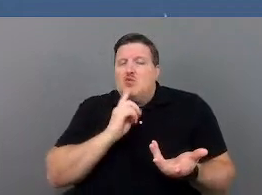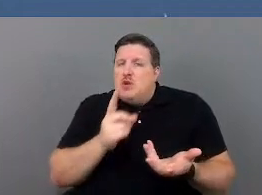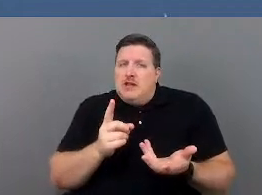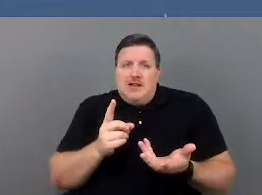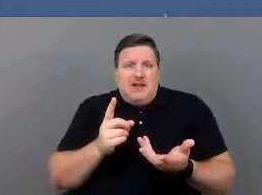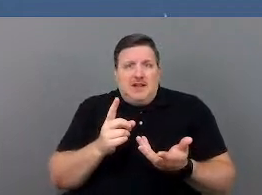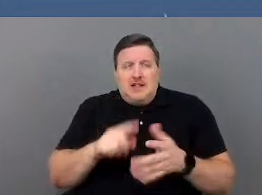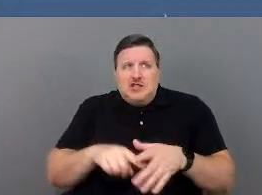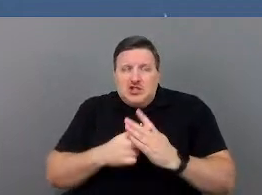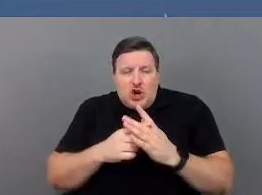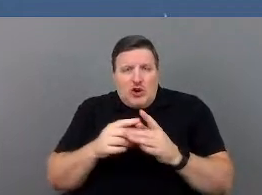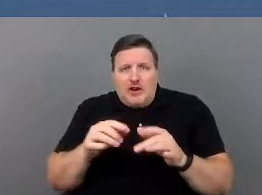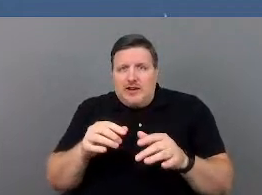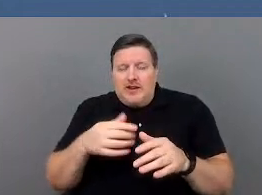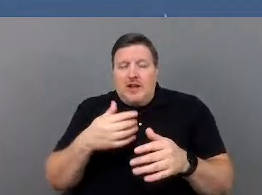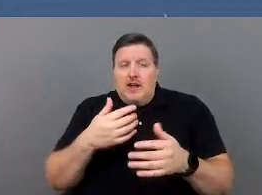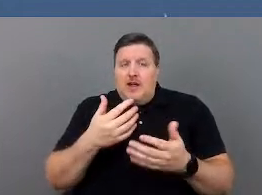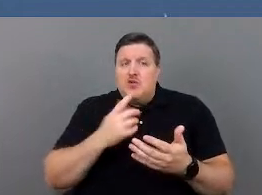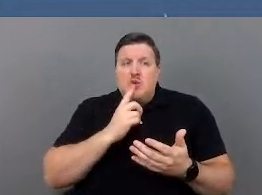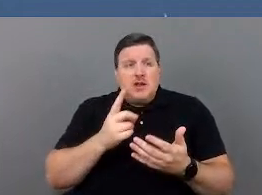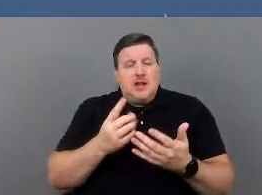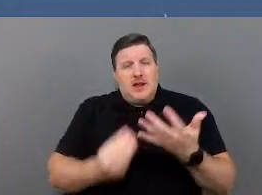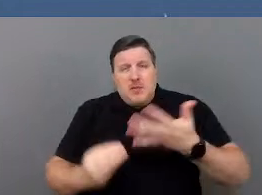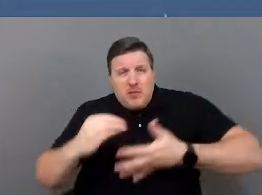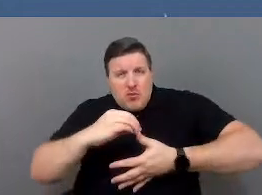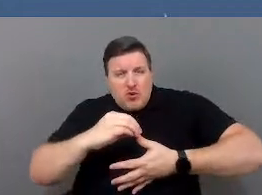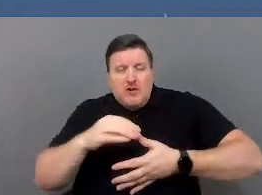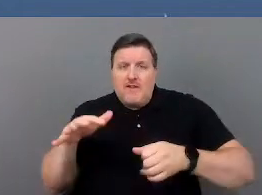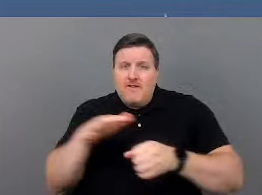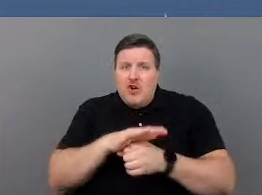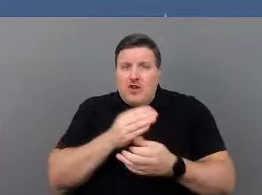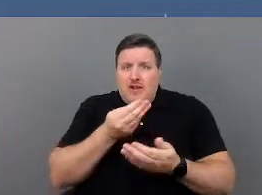MORE IMPORTANTLY, PLEASE PRIORITIZE FULLY FUNDING EFFECTIVE DWRUP STREAM SOLUTIONS TO CRIME AND SUFFERING.